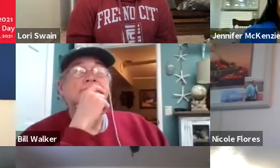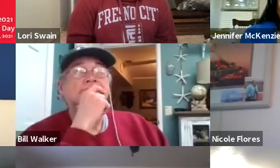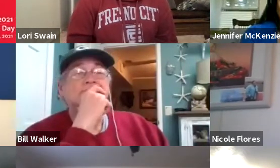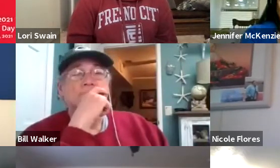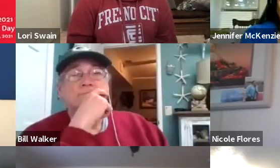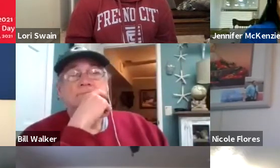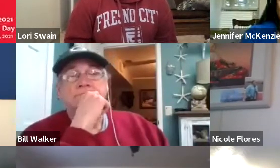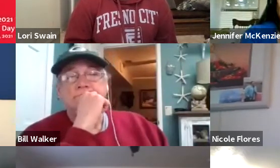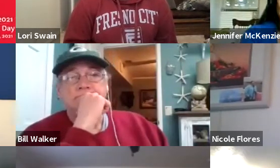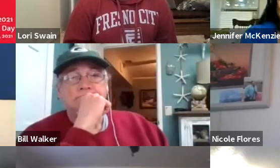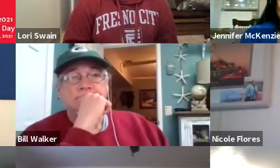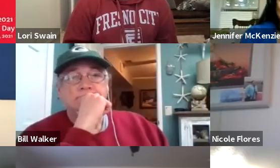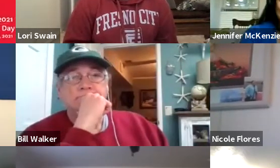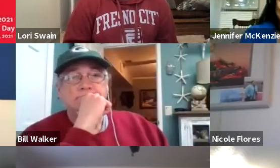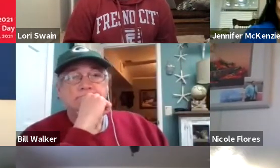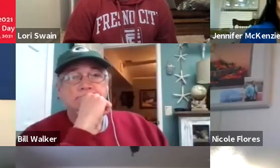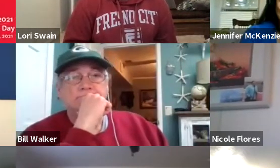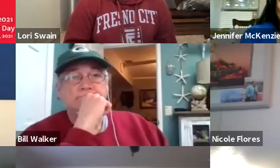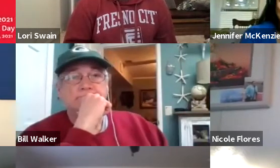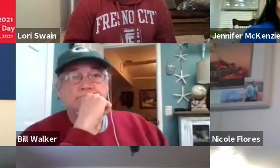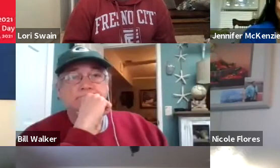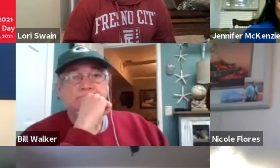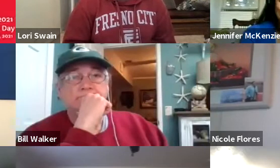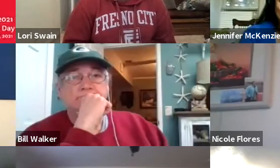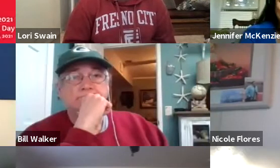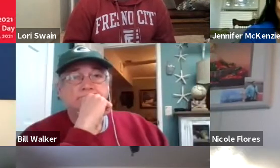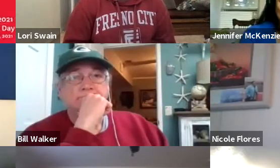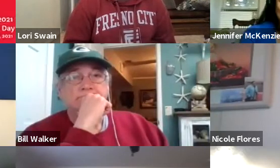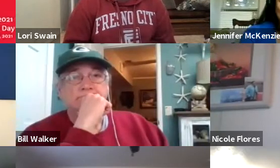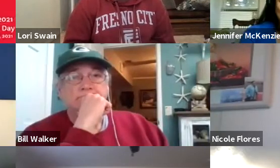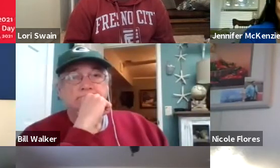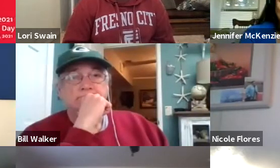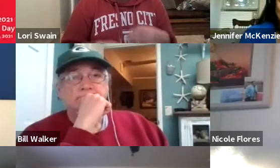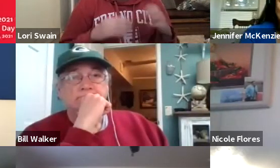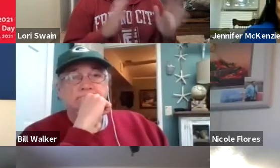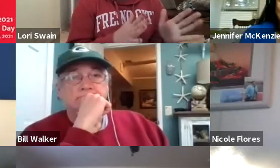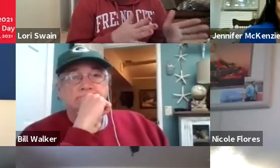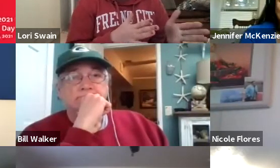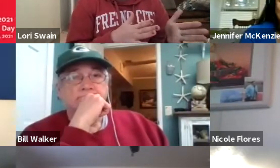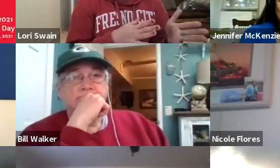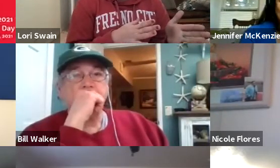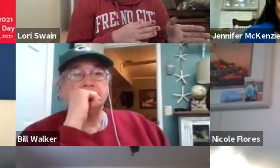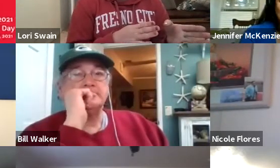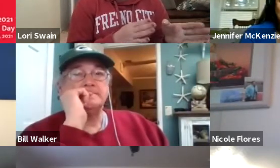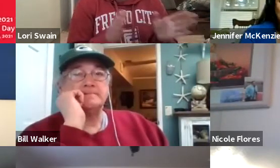major mapping. So I met with the departments and the faculty, and we kind of figured out what classes students should start with and